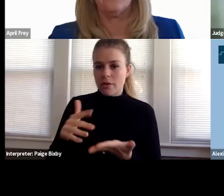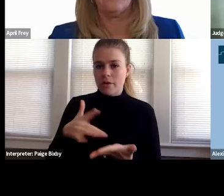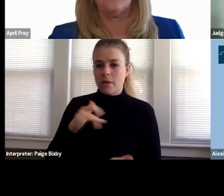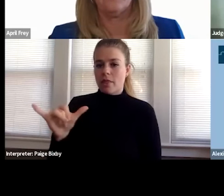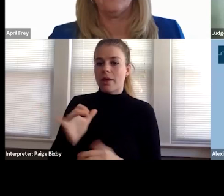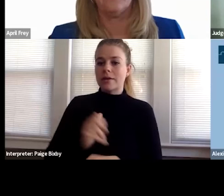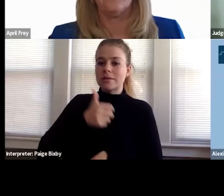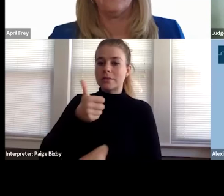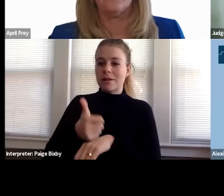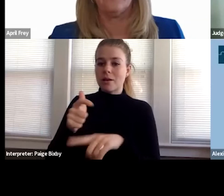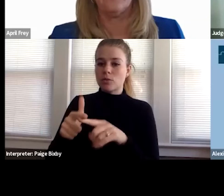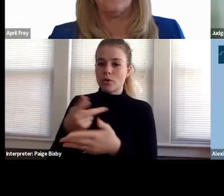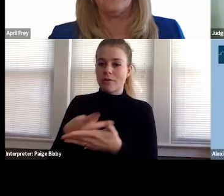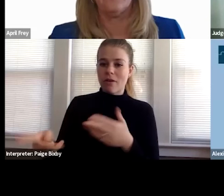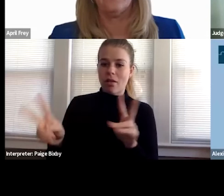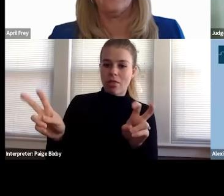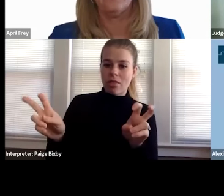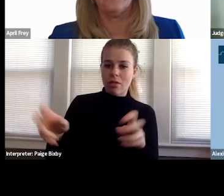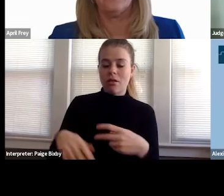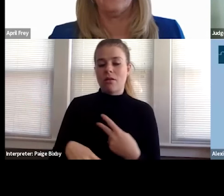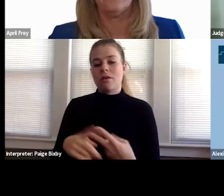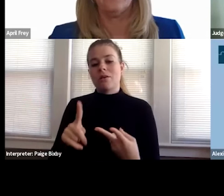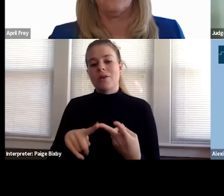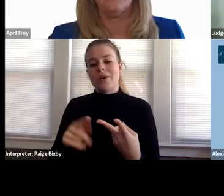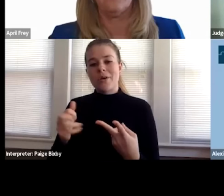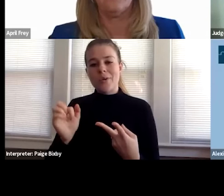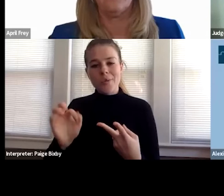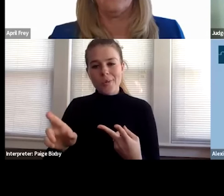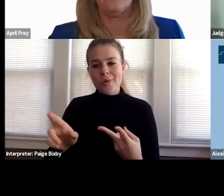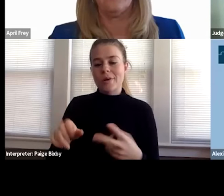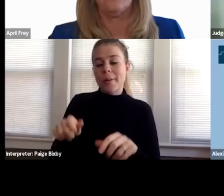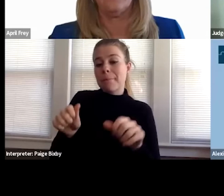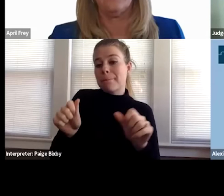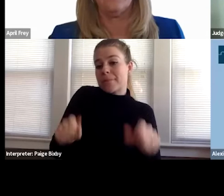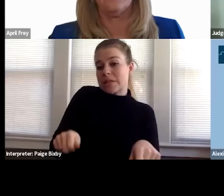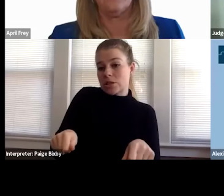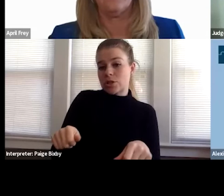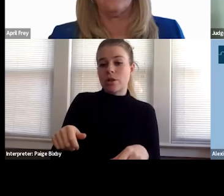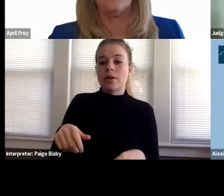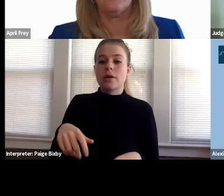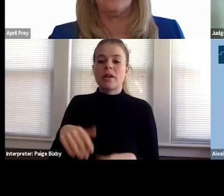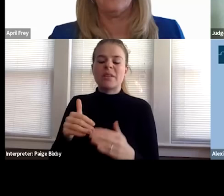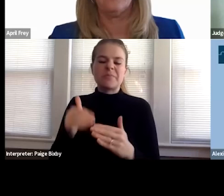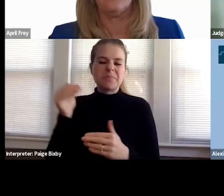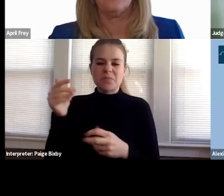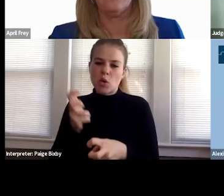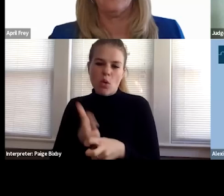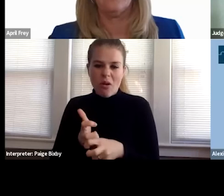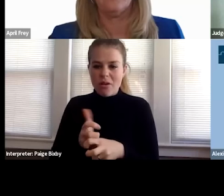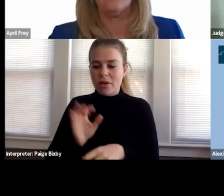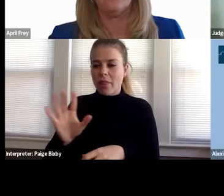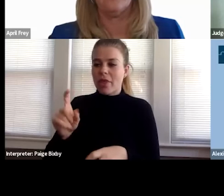to fail or that they're potentially too hard or their needs are too high.